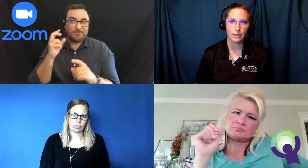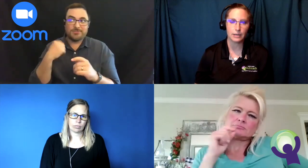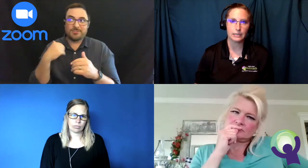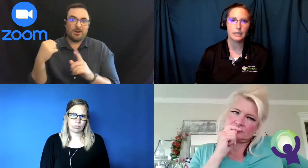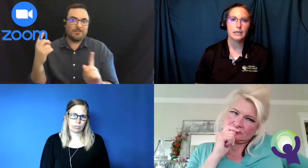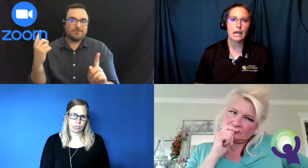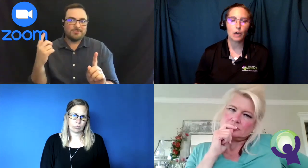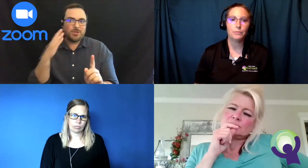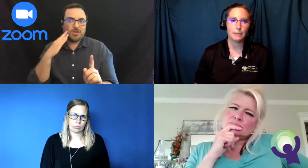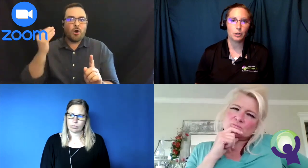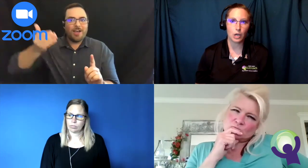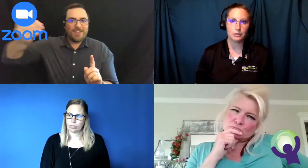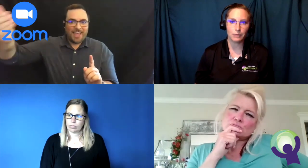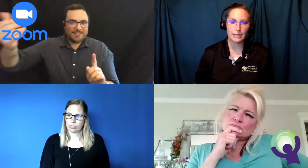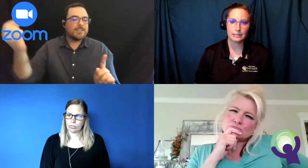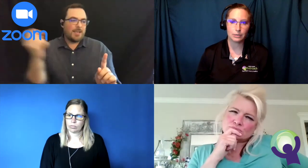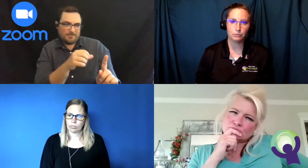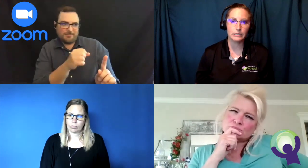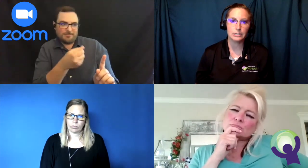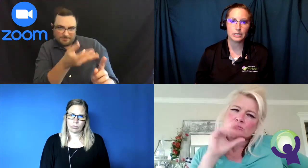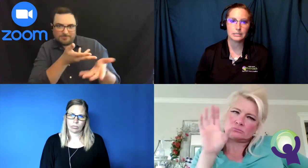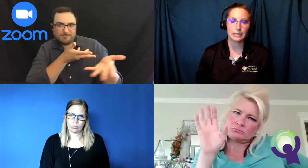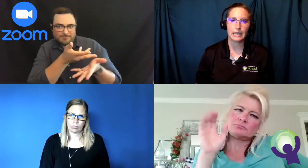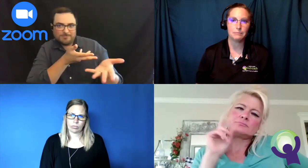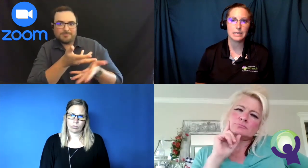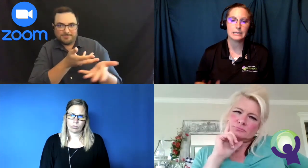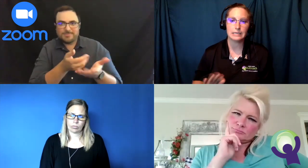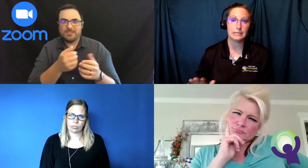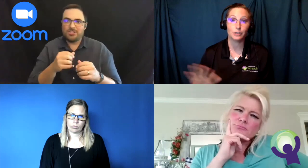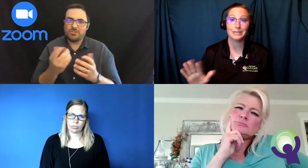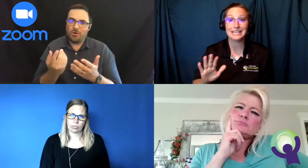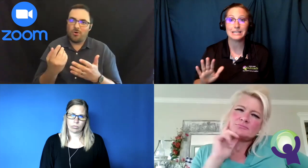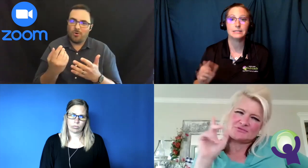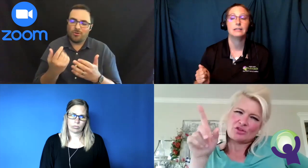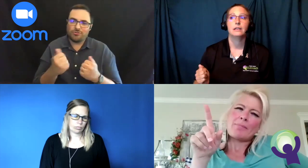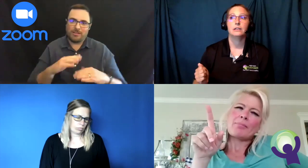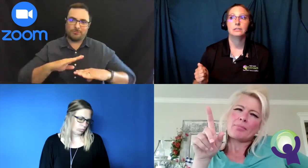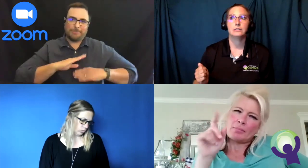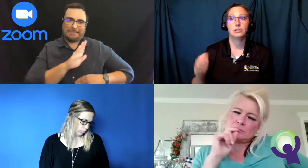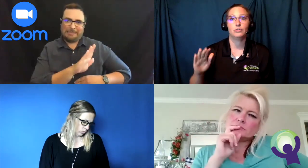and help them along the way. So really just again meeting their needs to